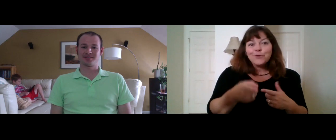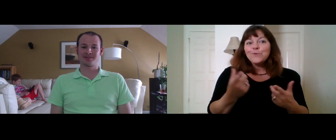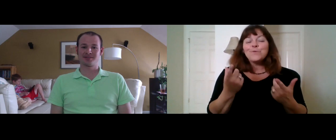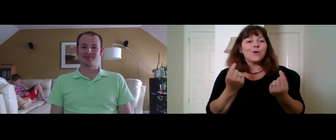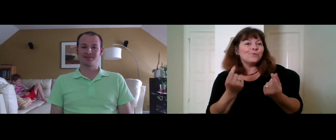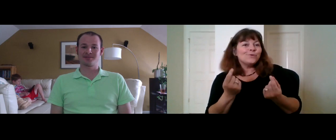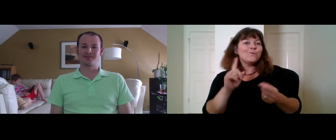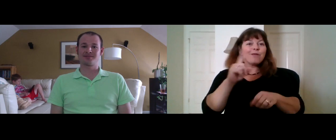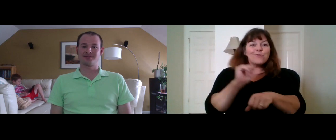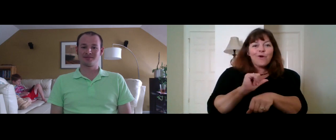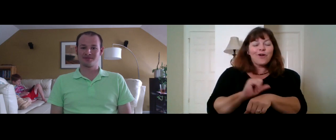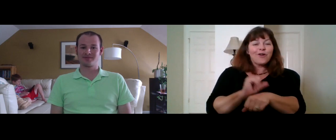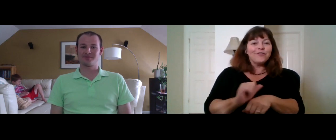So tell me a little bit about you, what you do, where do you work?